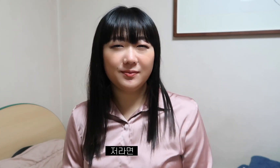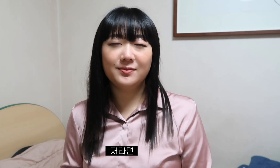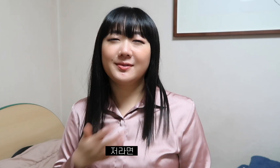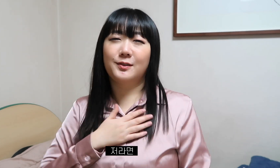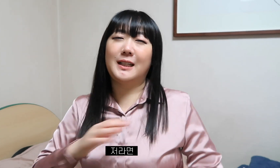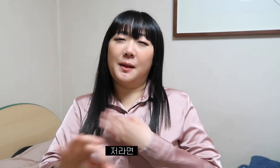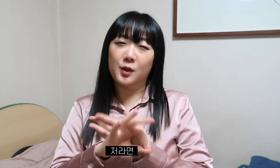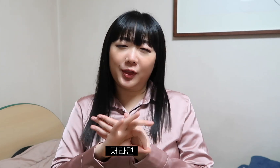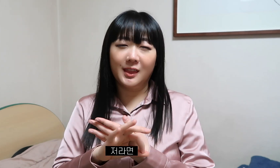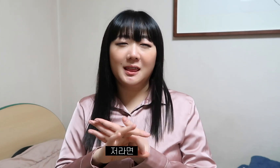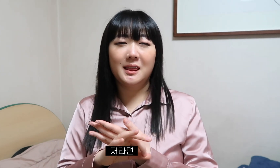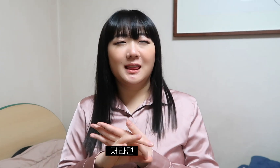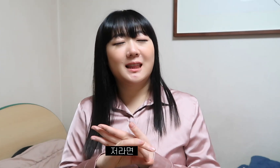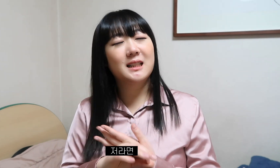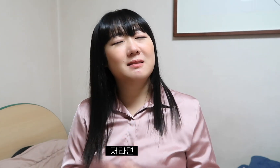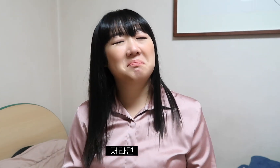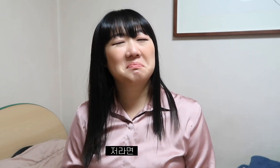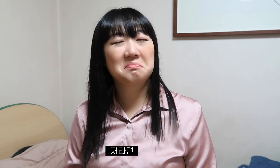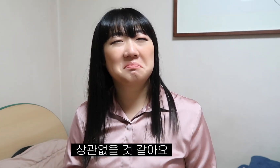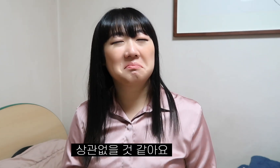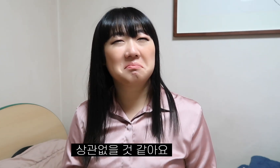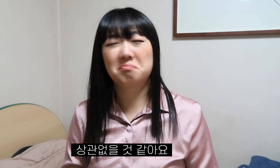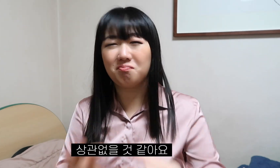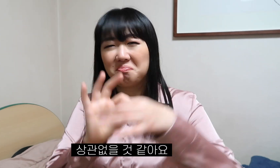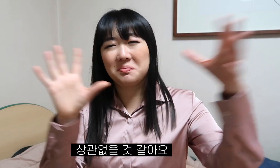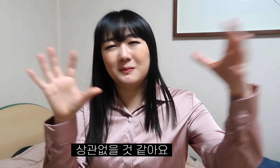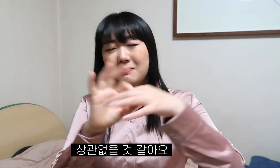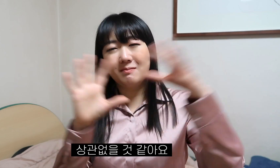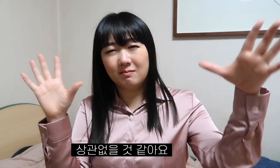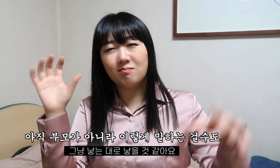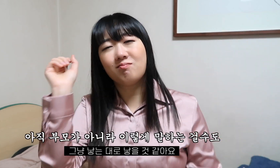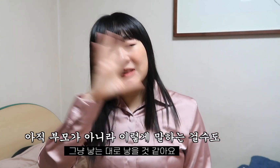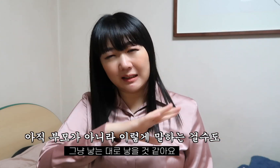If it were me, I don't think it would matter.